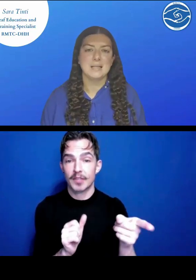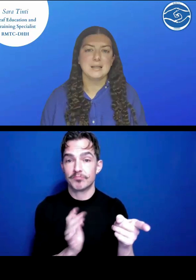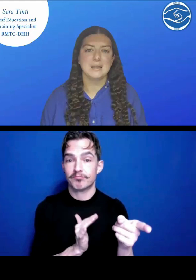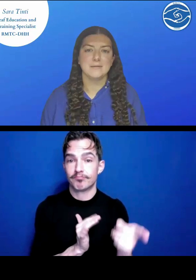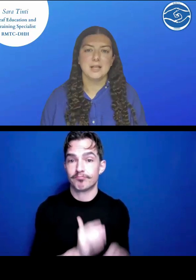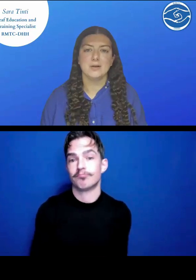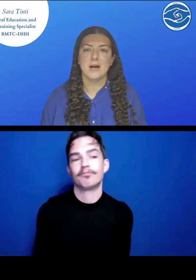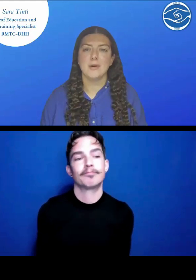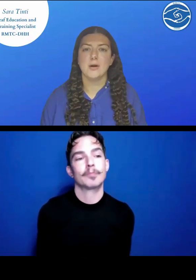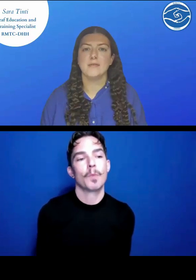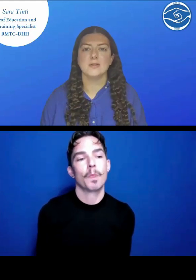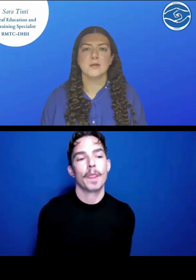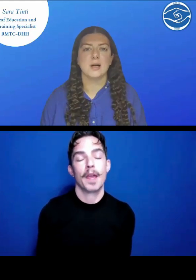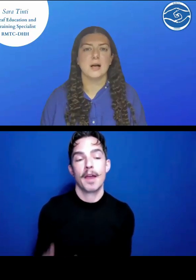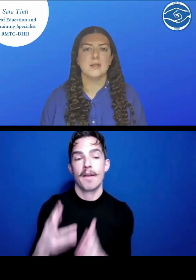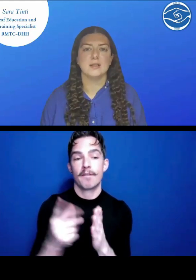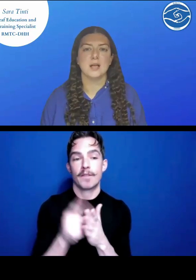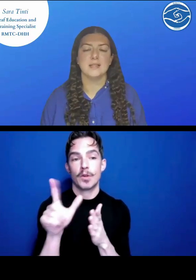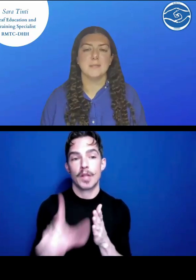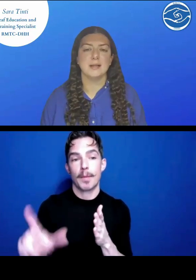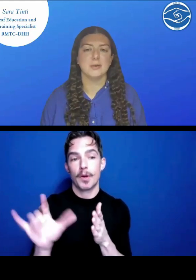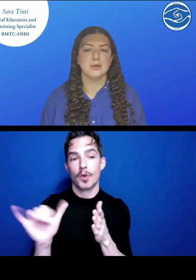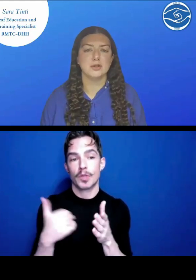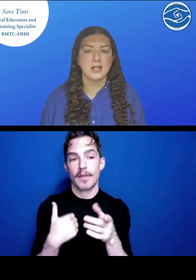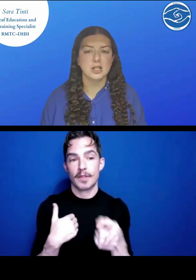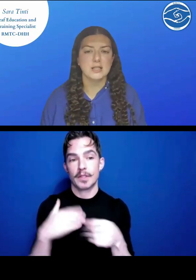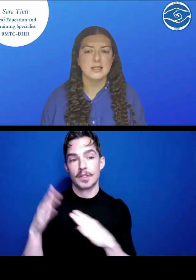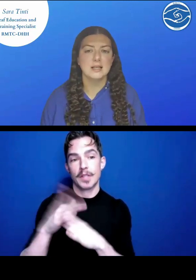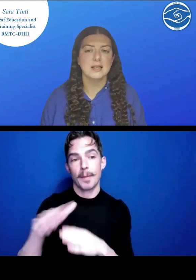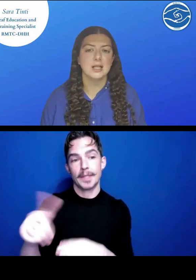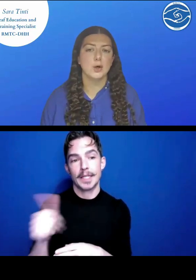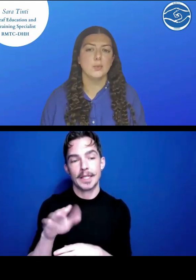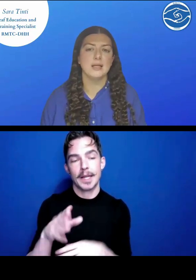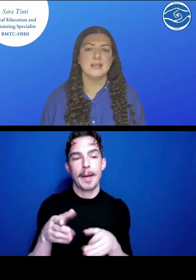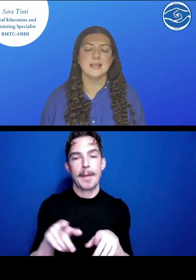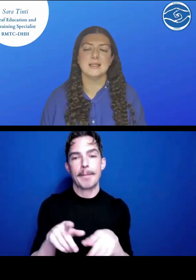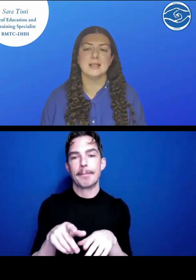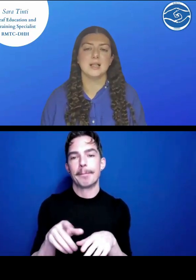Back to the video library, we've also got the top 10 Bilingual Strategies is in here. We did this